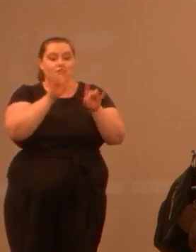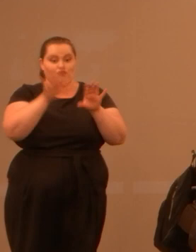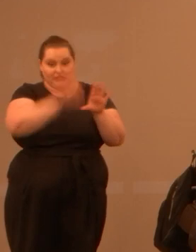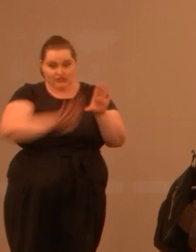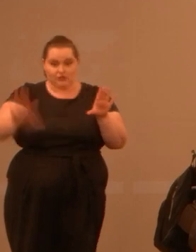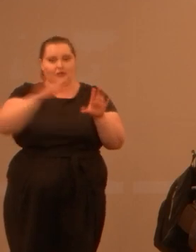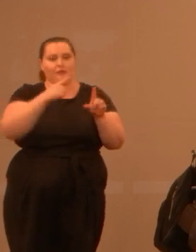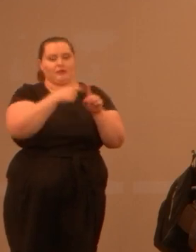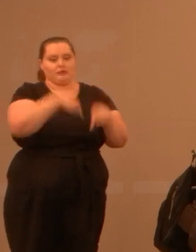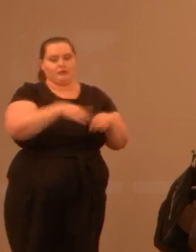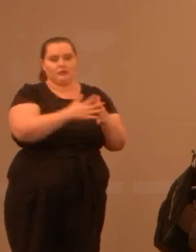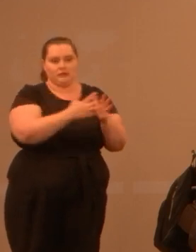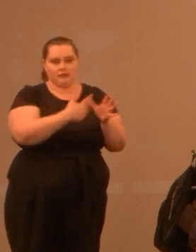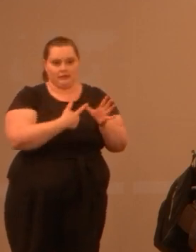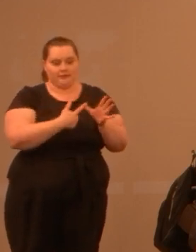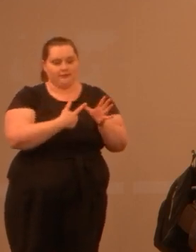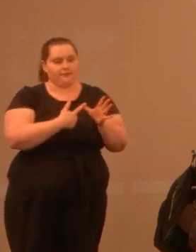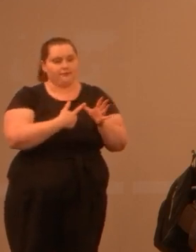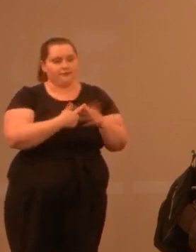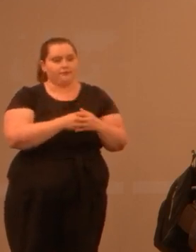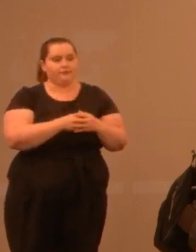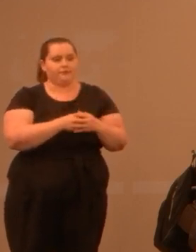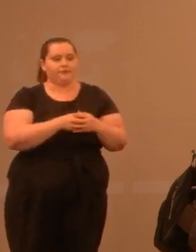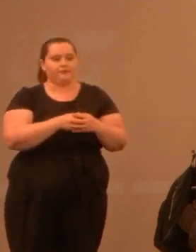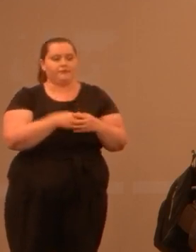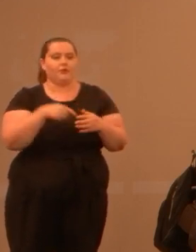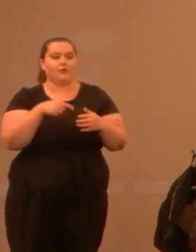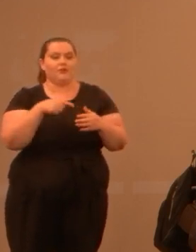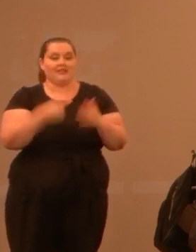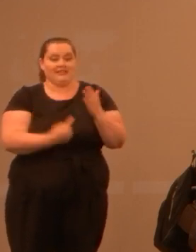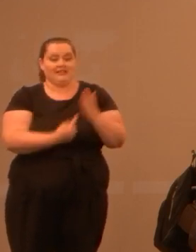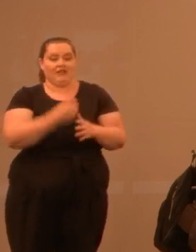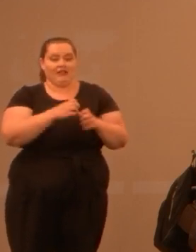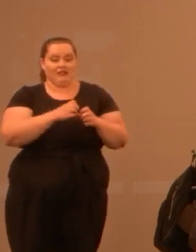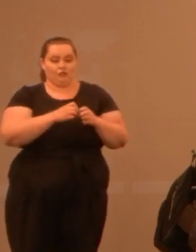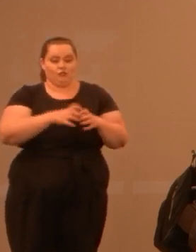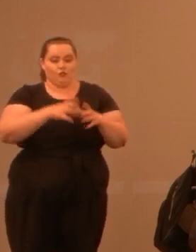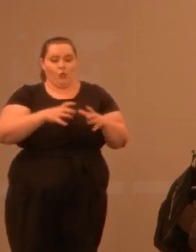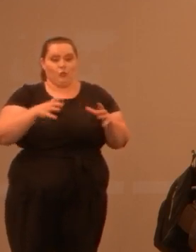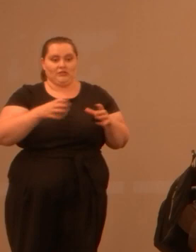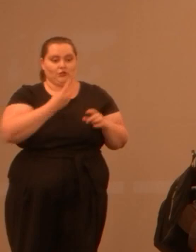Western Australia, and the event has continued to grow in strength since 2019.